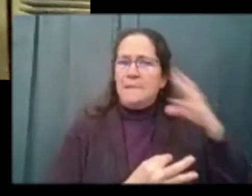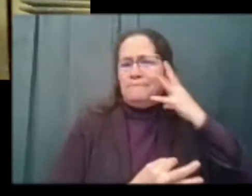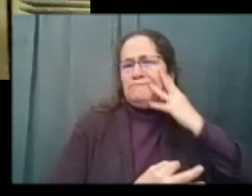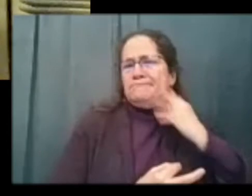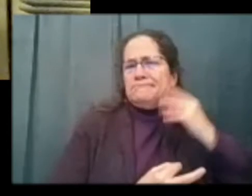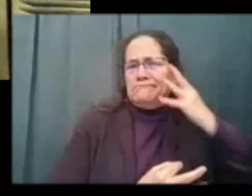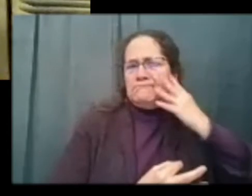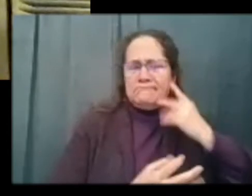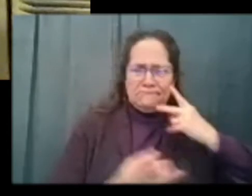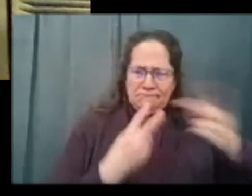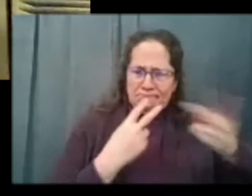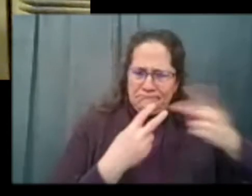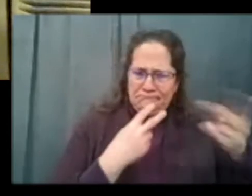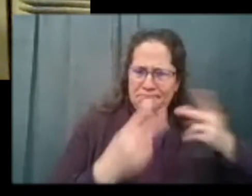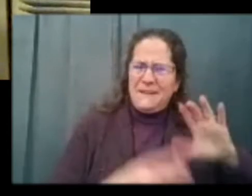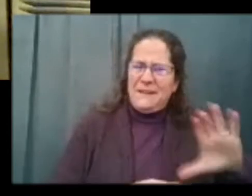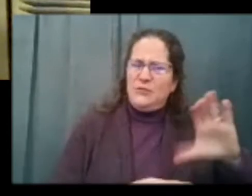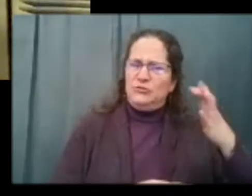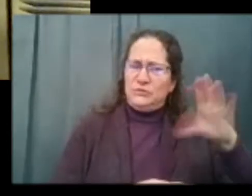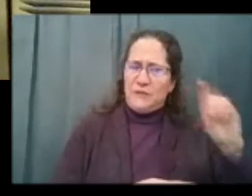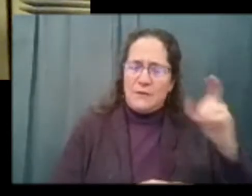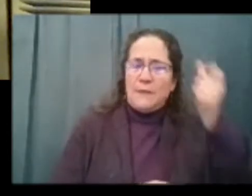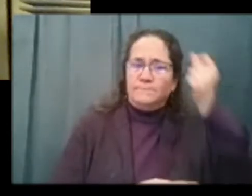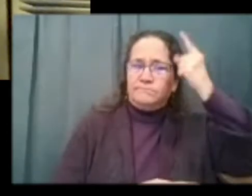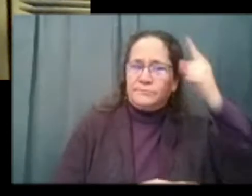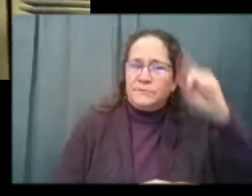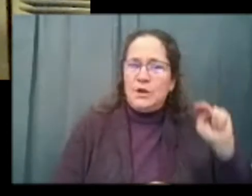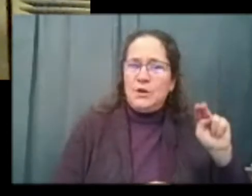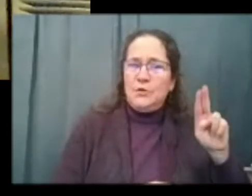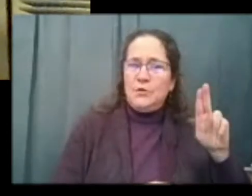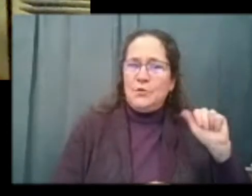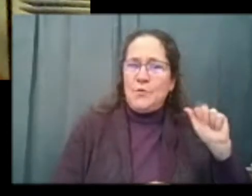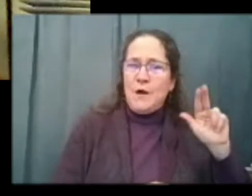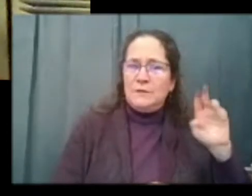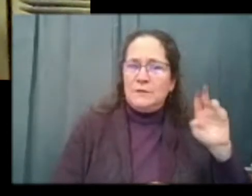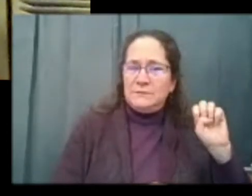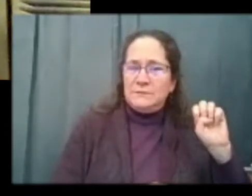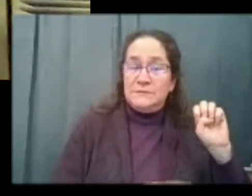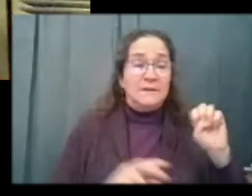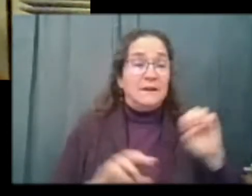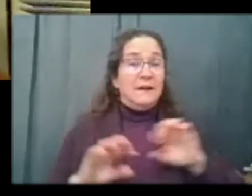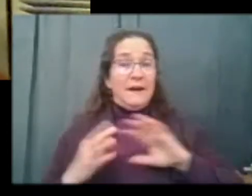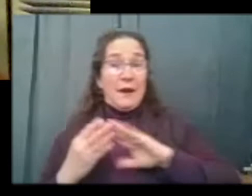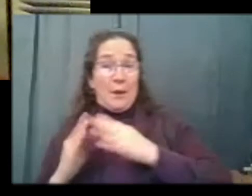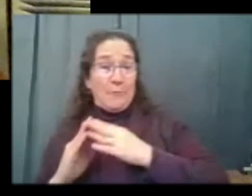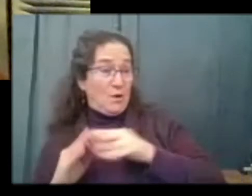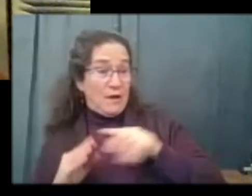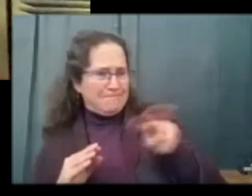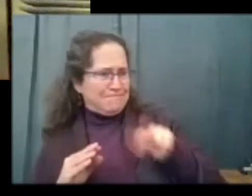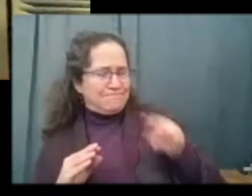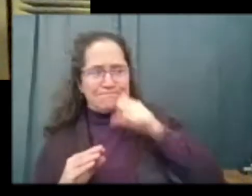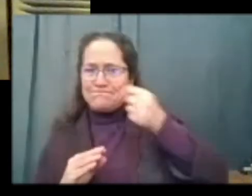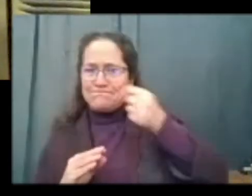that are used by individuals in the home and community. When family and the individual are kind of around one another,